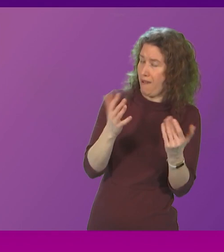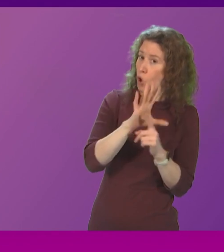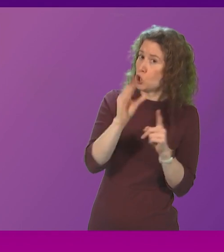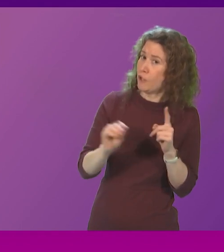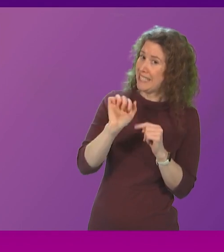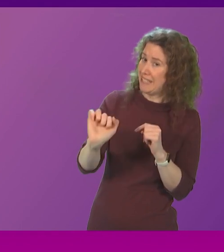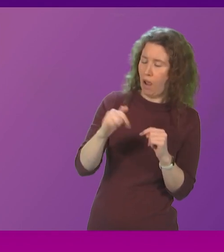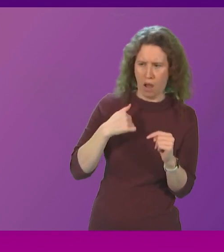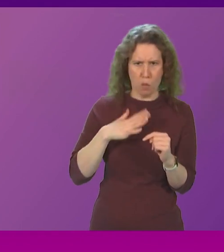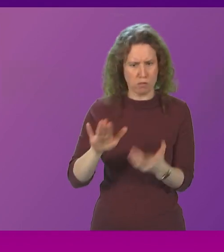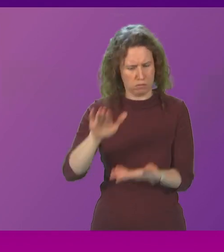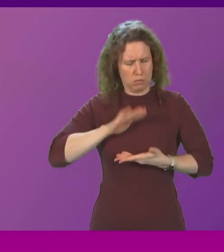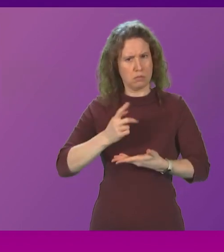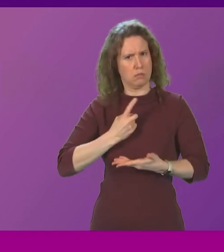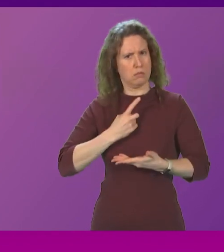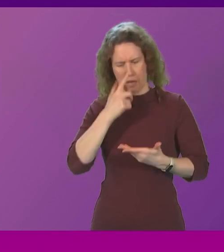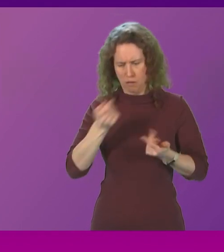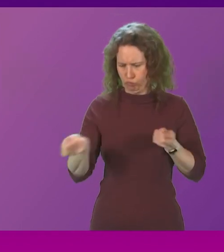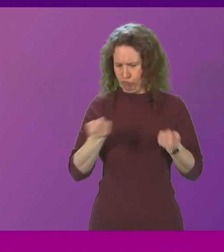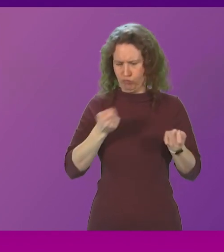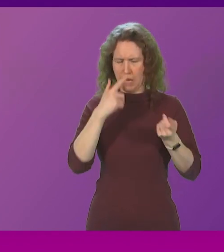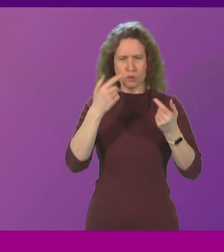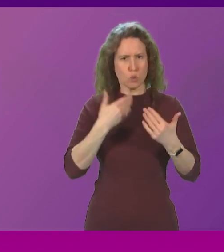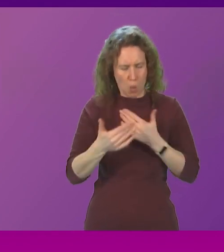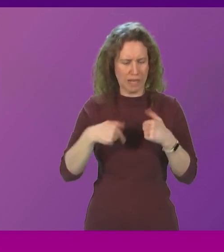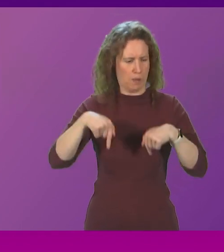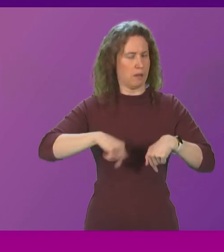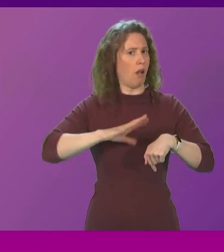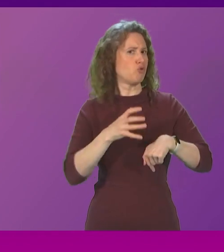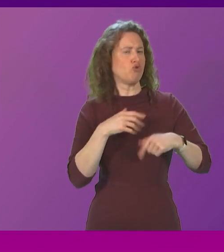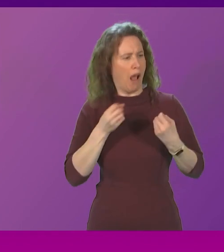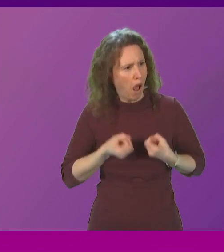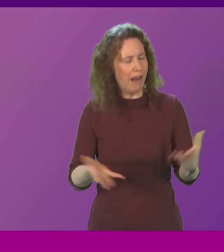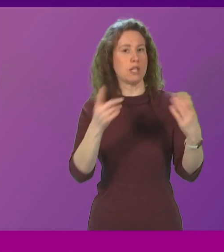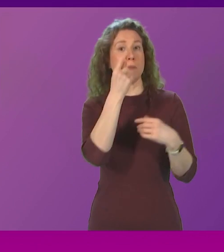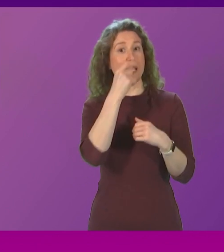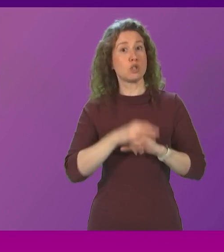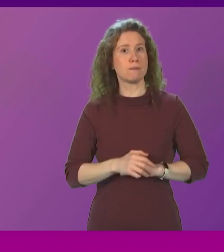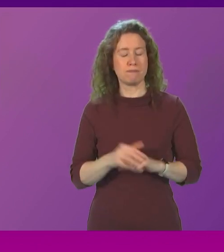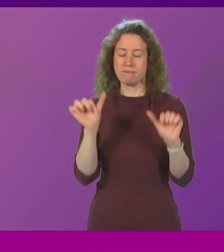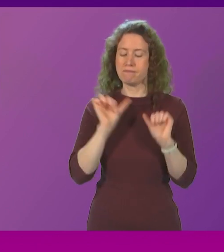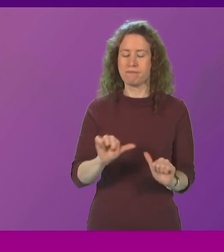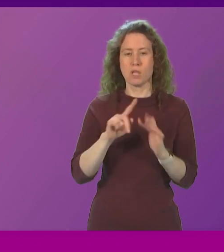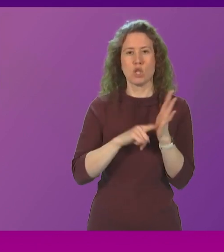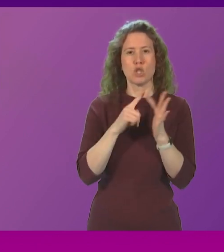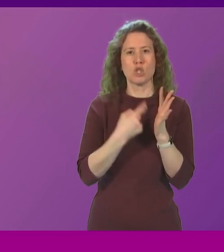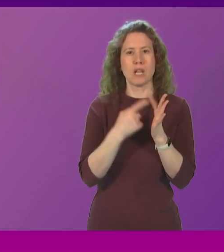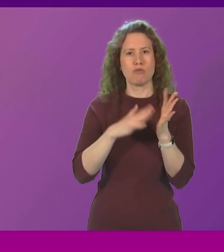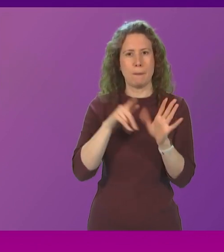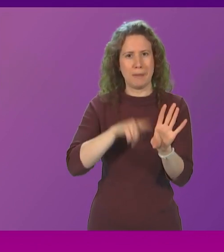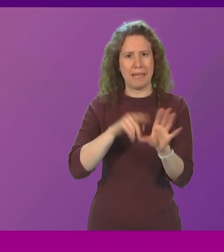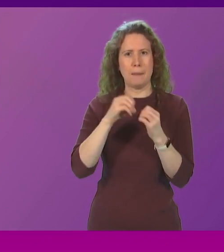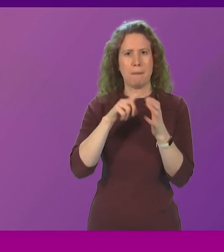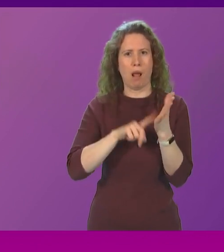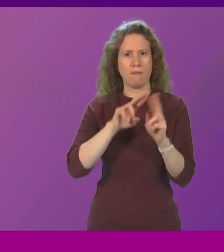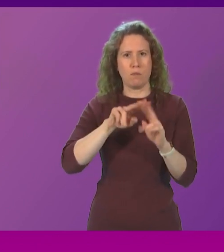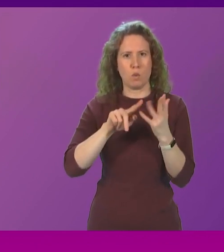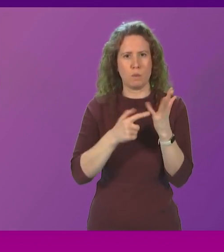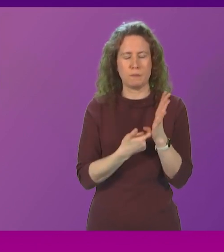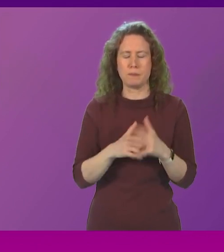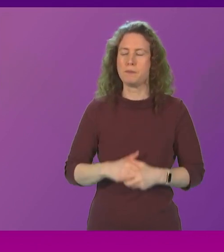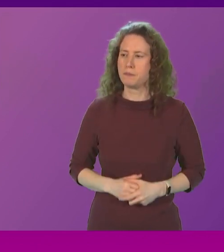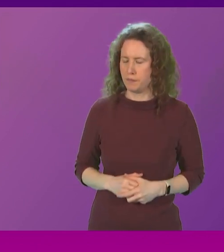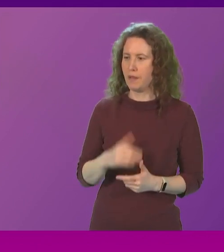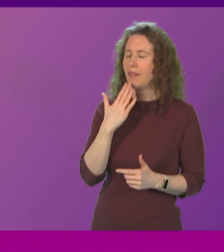sure that they are in our hands so that we can unleash this country’s potential.